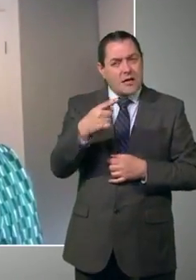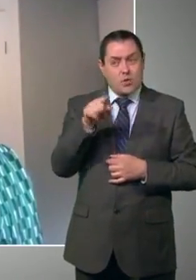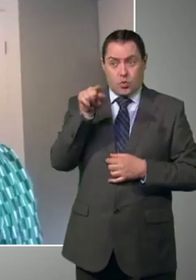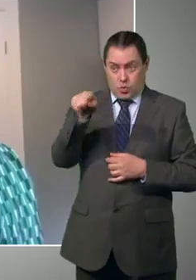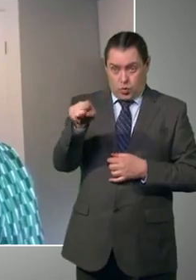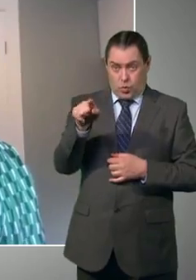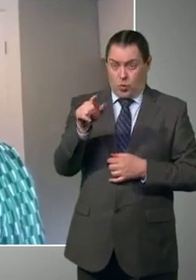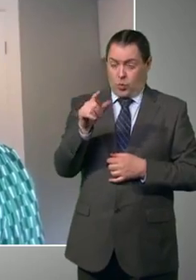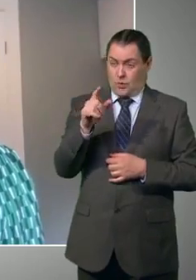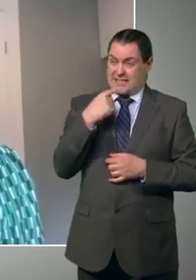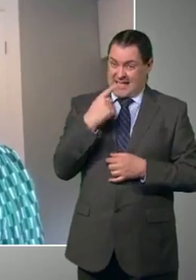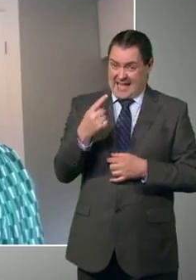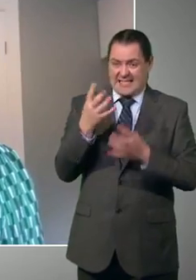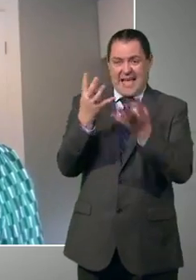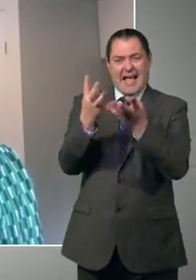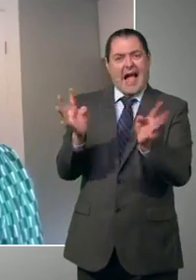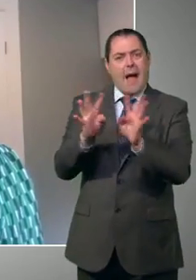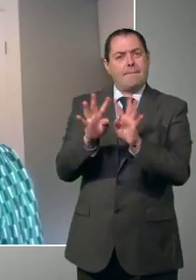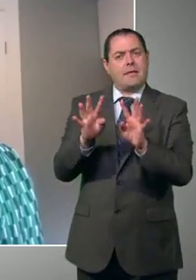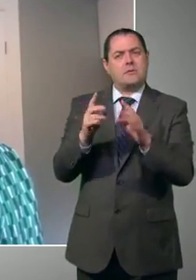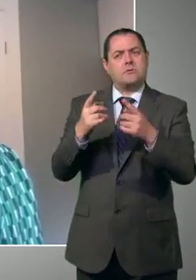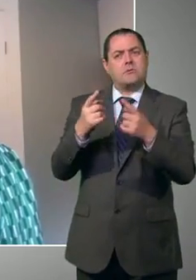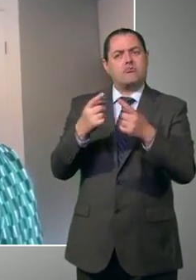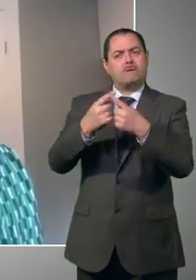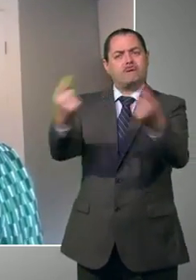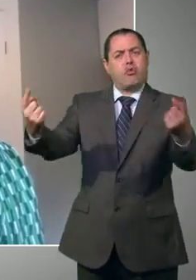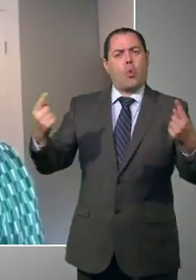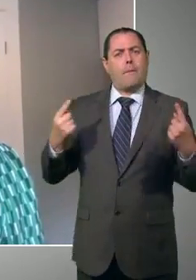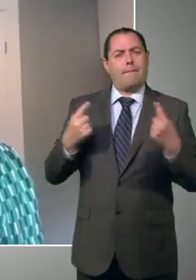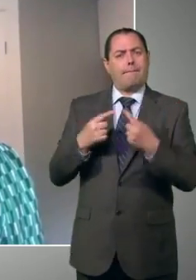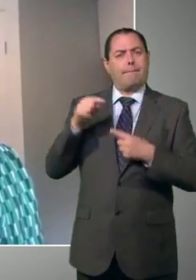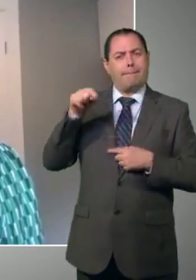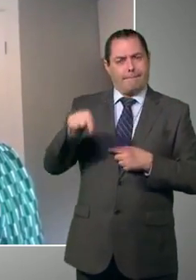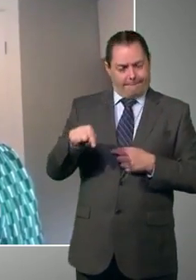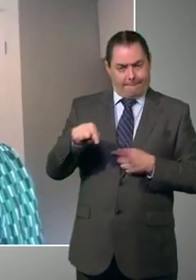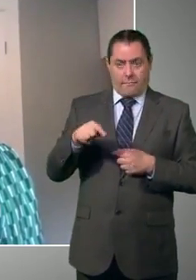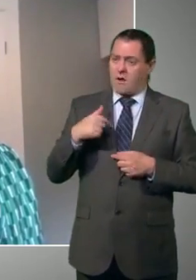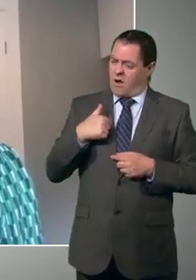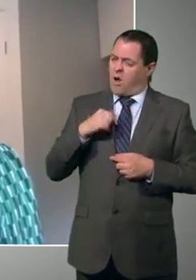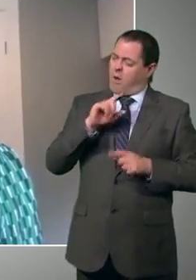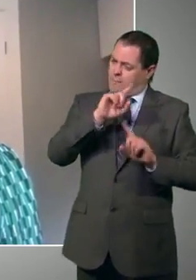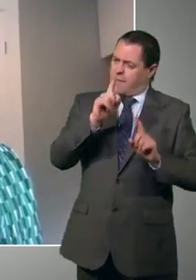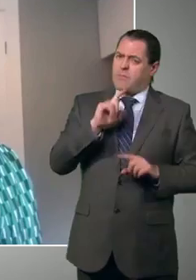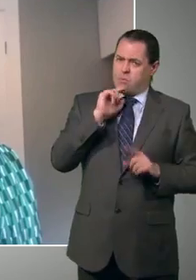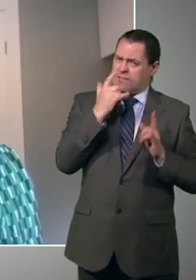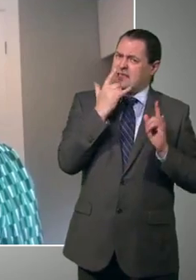cabinet room in March that people were going to be tested